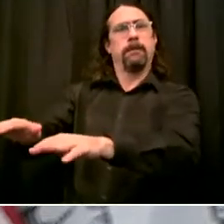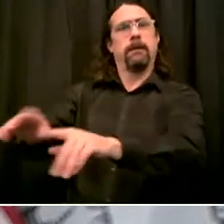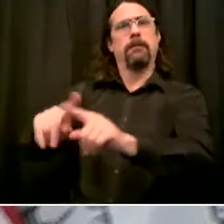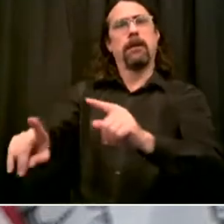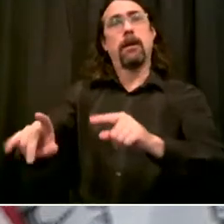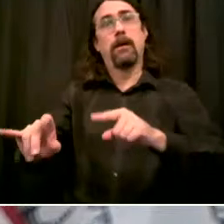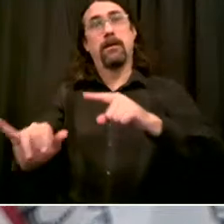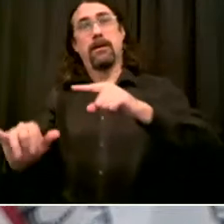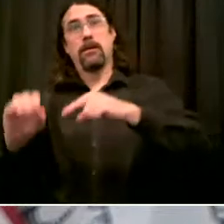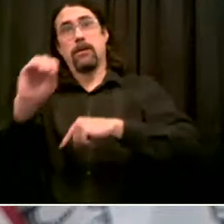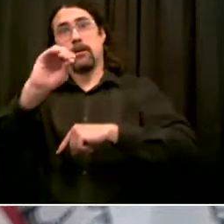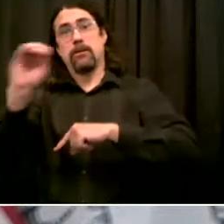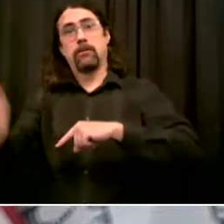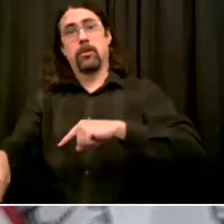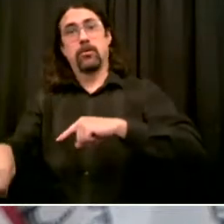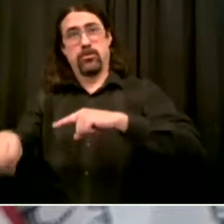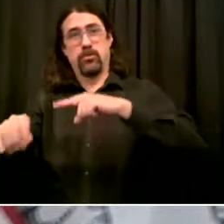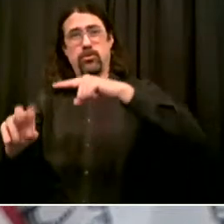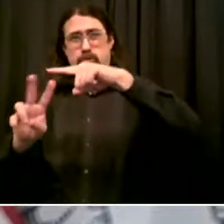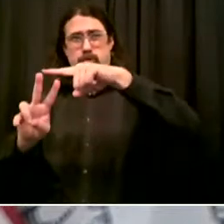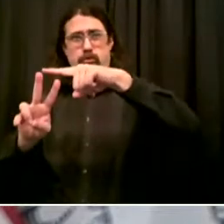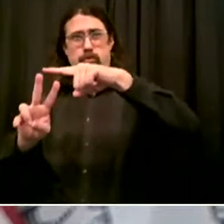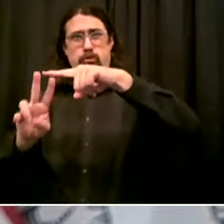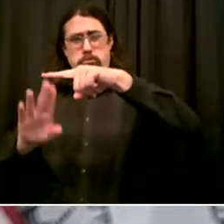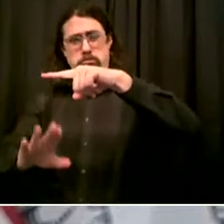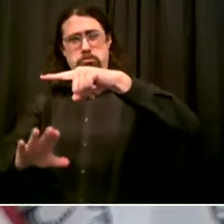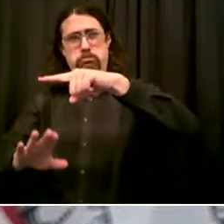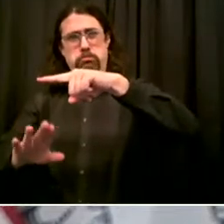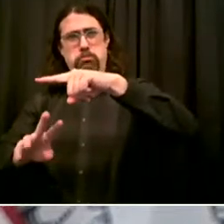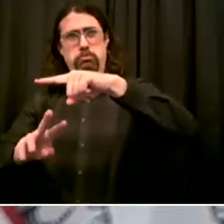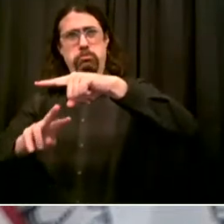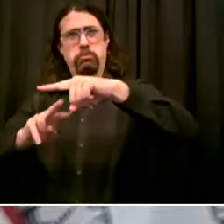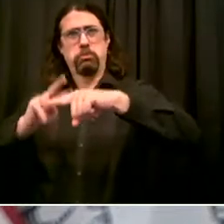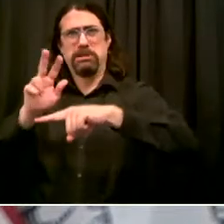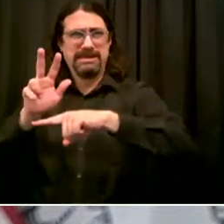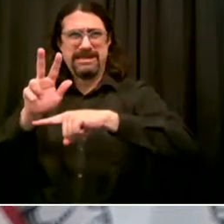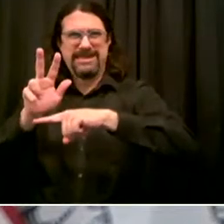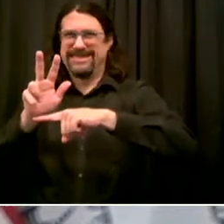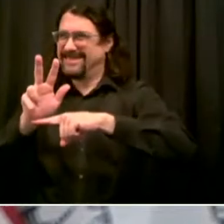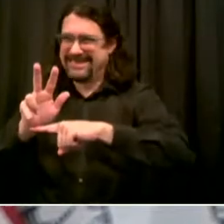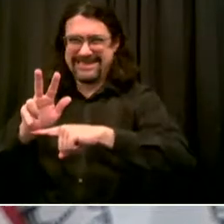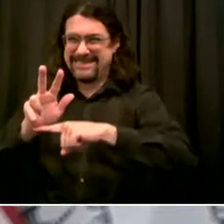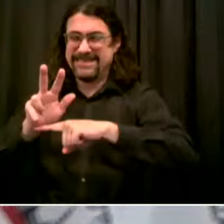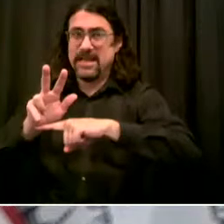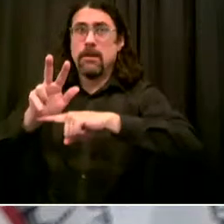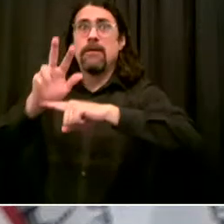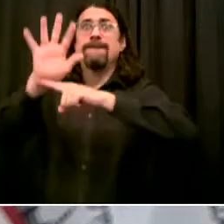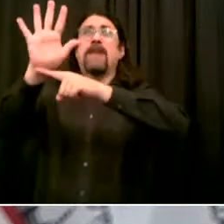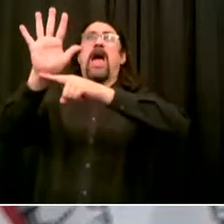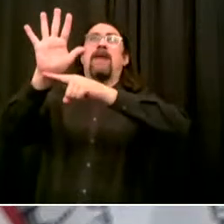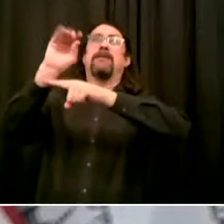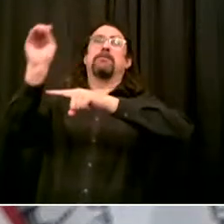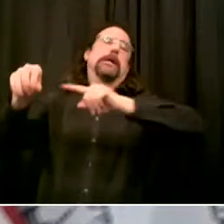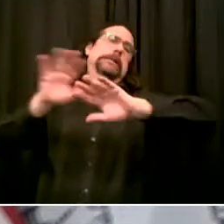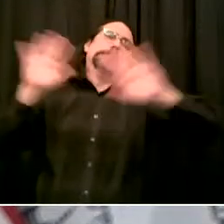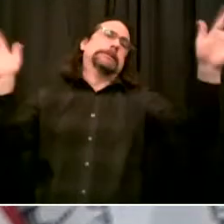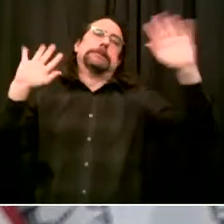COVID. WE CANNOT GO PAST OF THE 2% ON HTE SEVEVEN-DADARY OLLING AVERA UP TT3O % AND 4% AND PUSHING UP